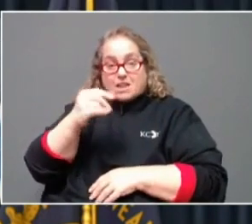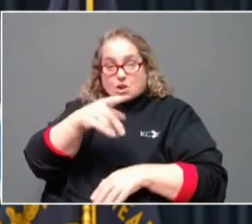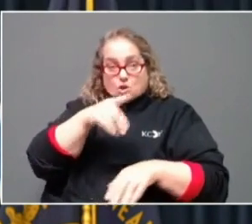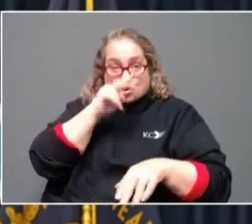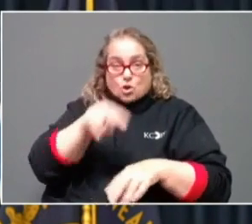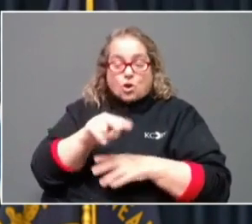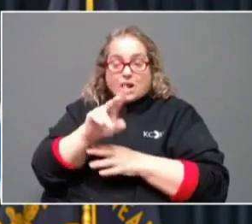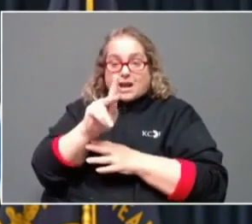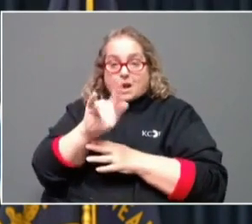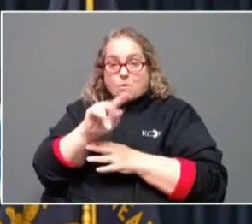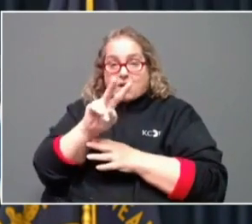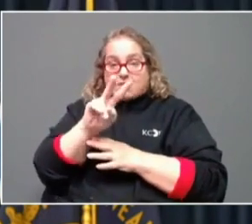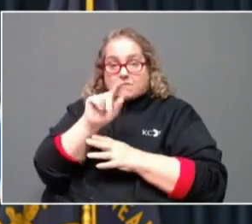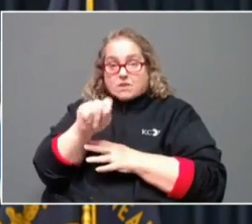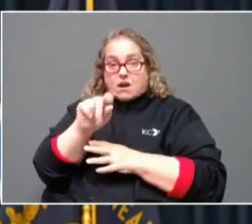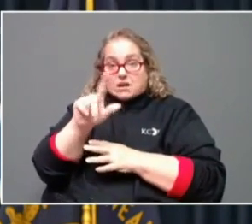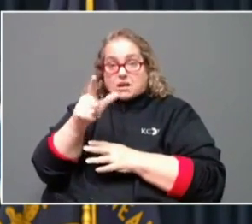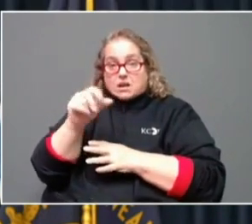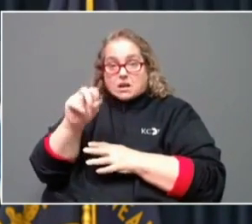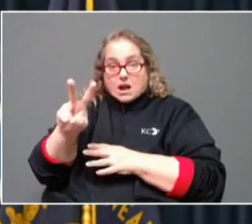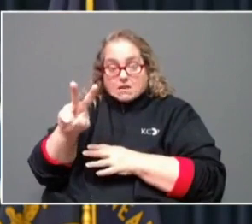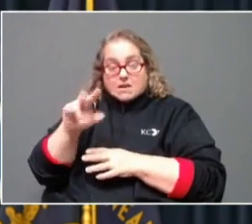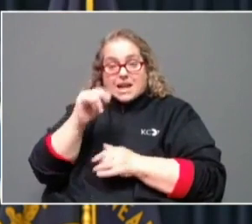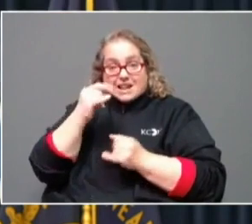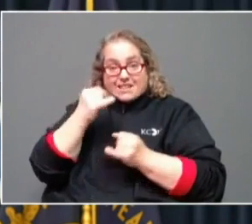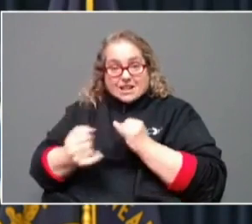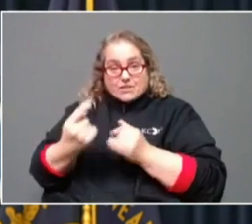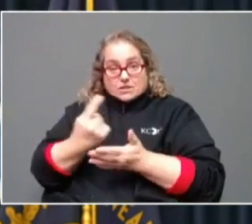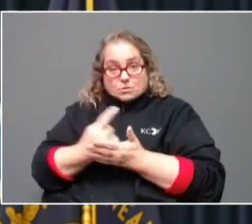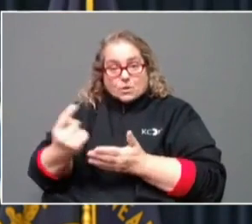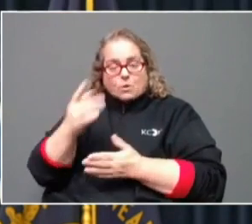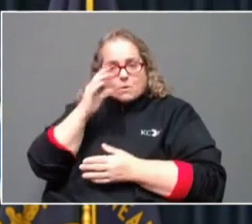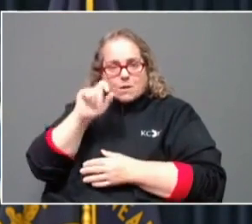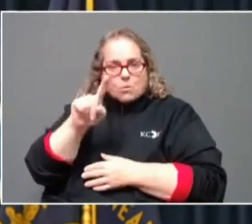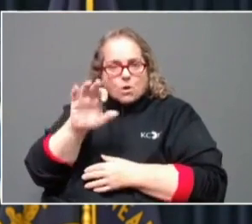And by the end of this week it's going to extend to 138 to 140 Walgreens